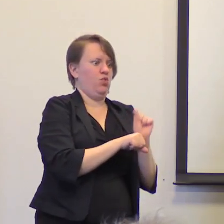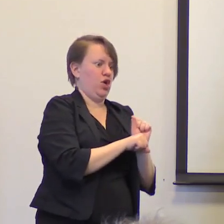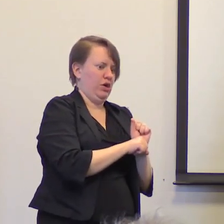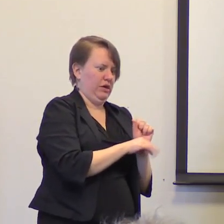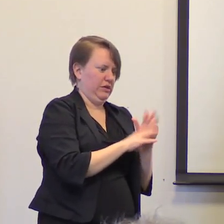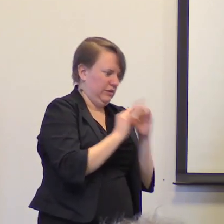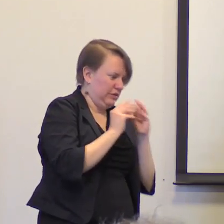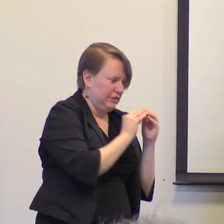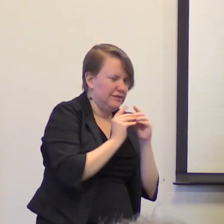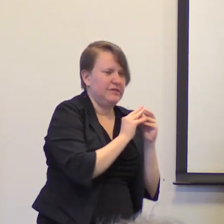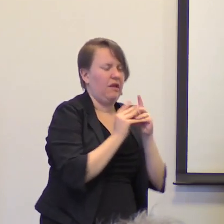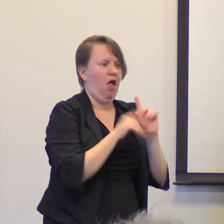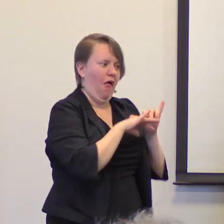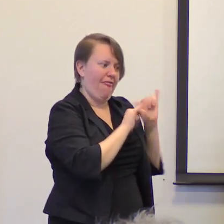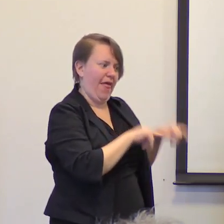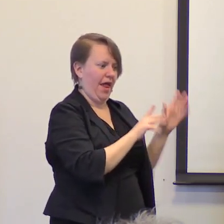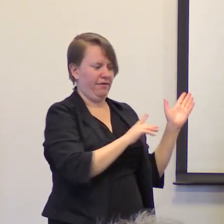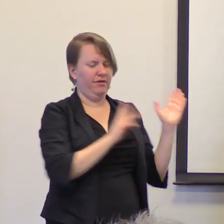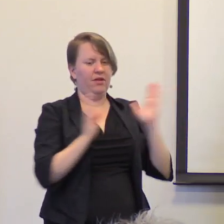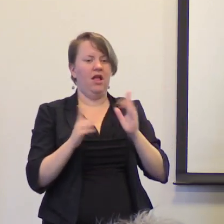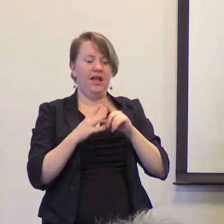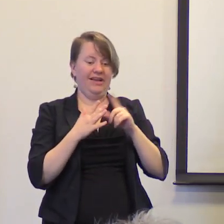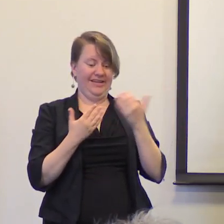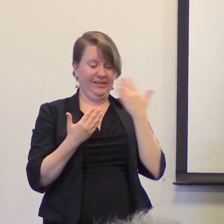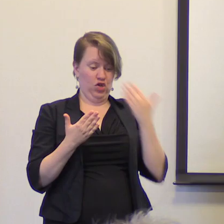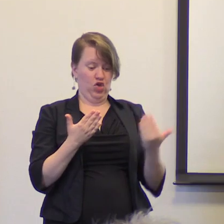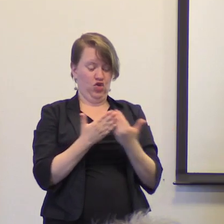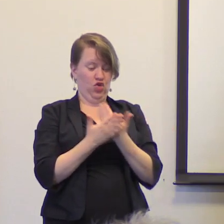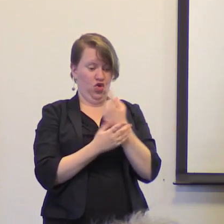One of the big questions is is the new order different enough.